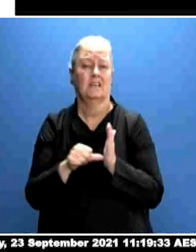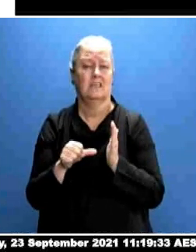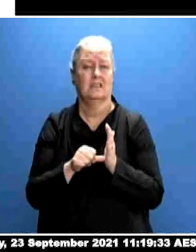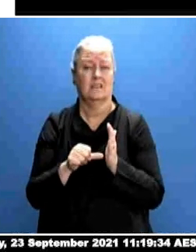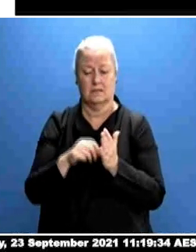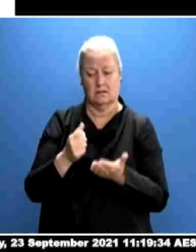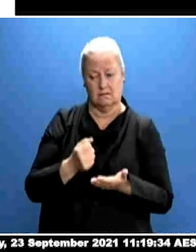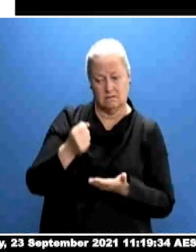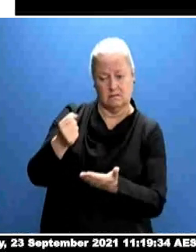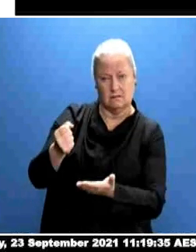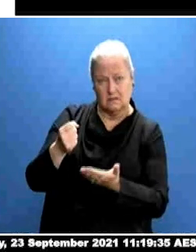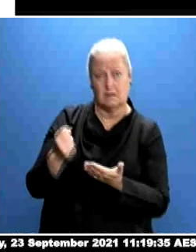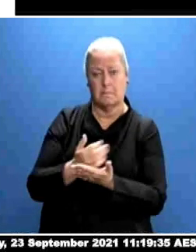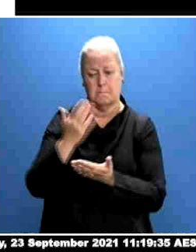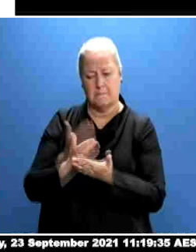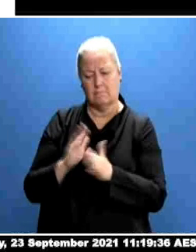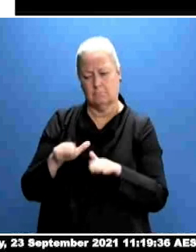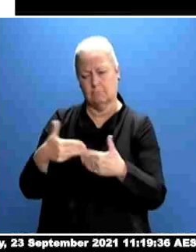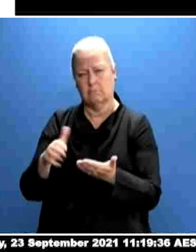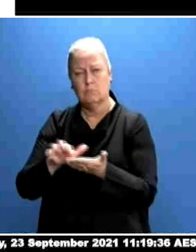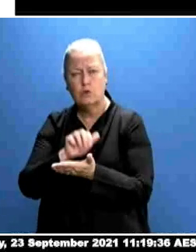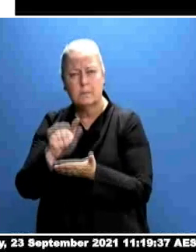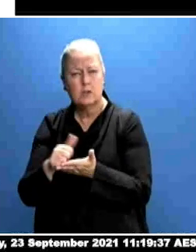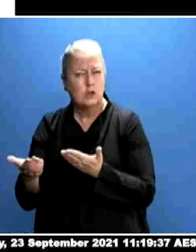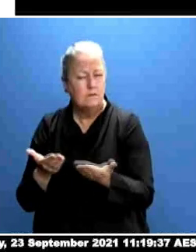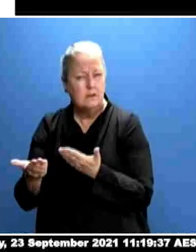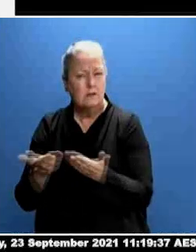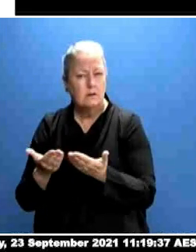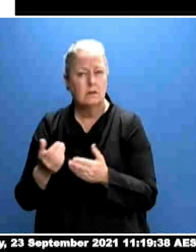of culturally competent service provision, including the early intervention